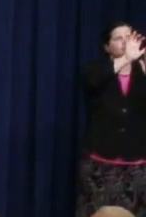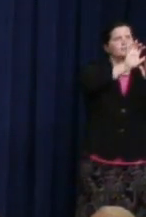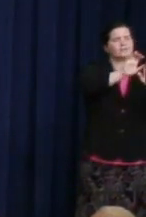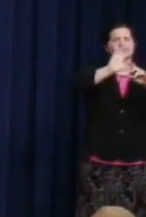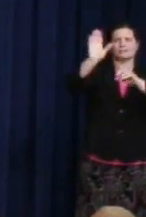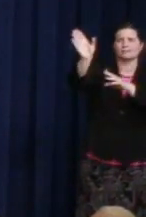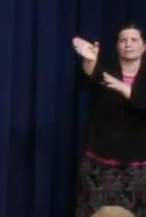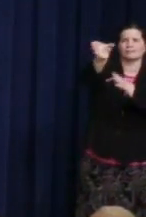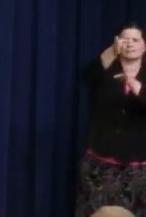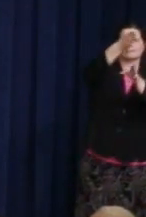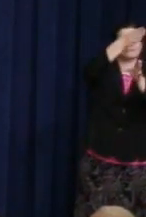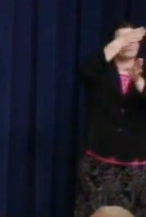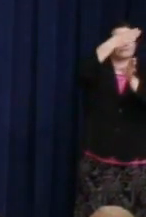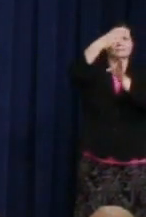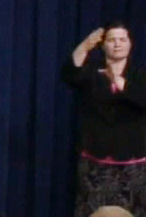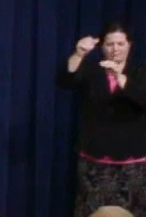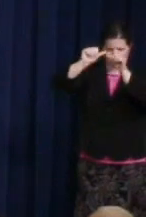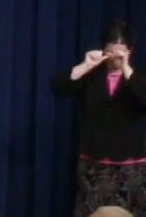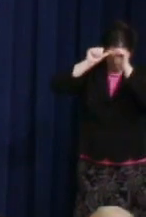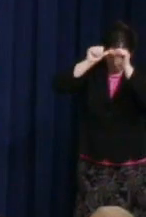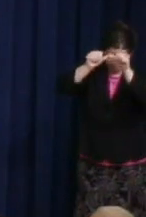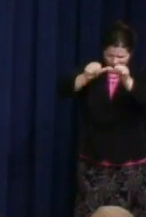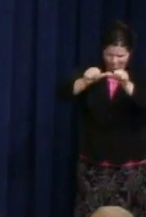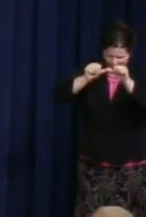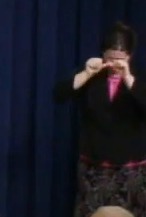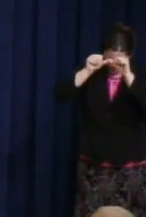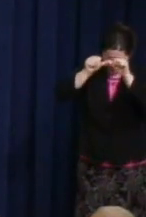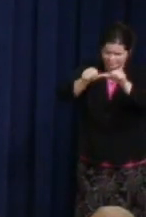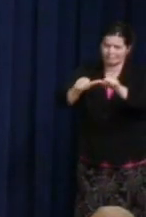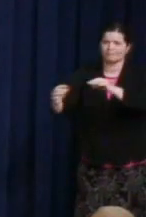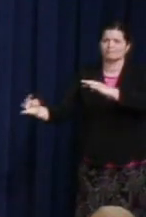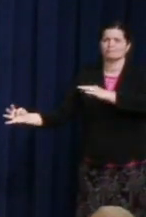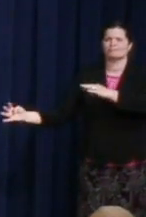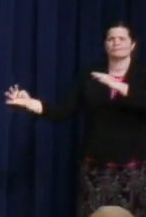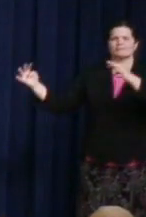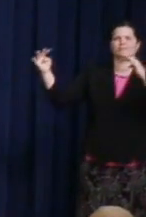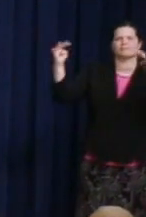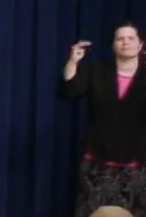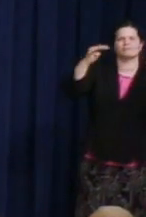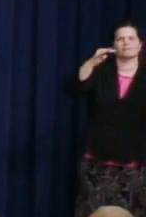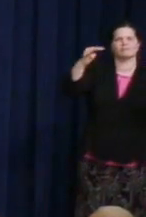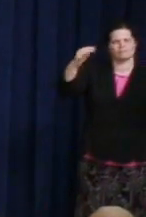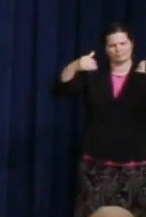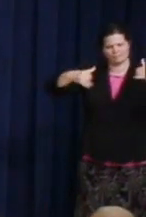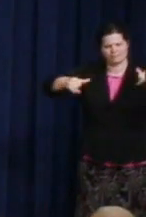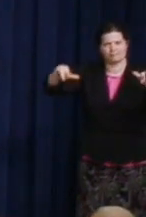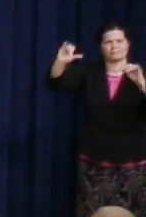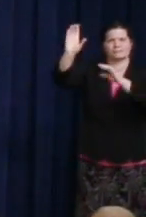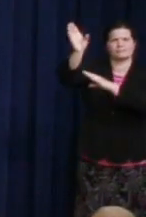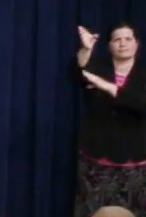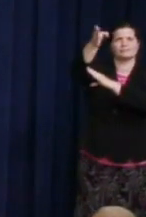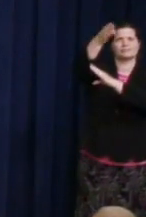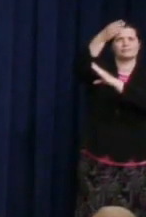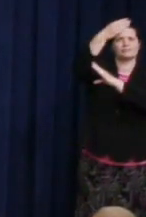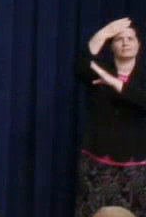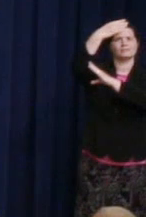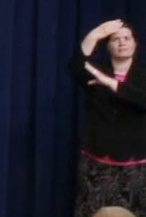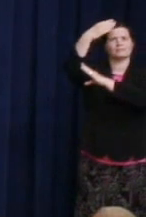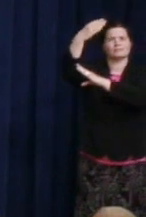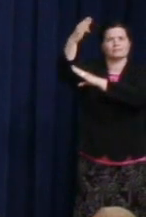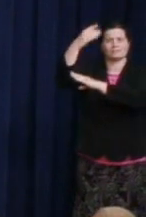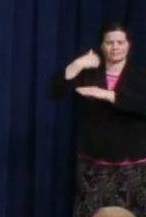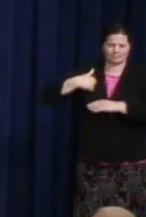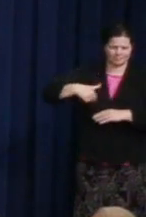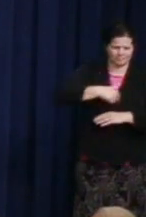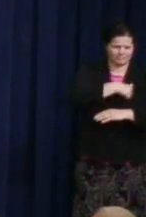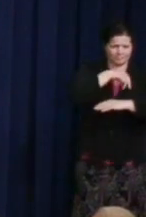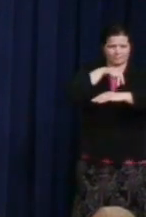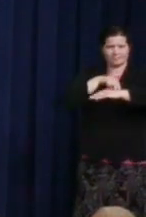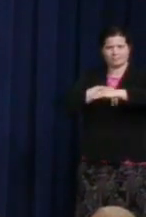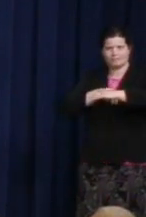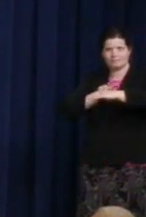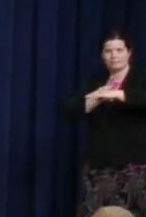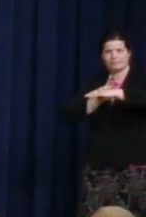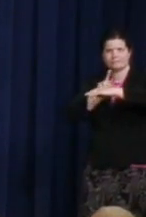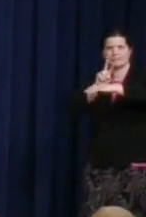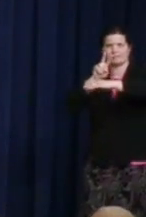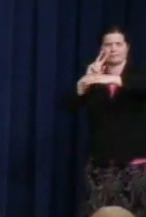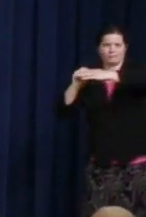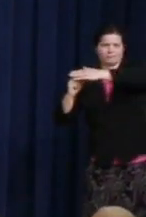through the perilous fight, o'er the ramparts we watched,